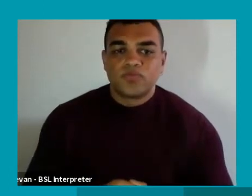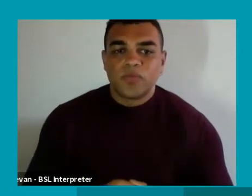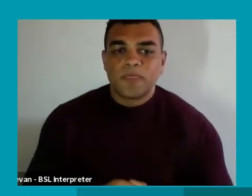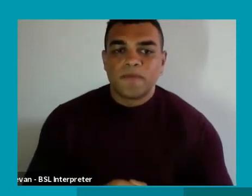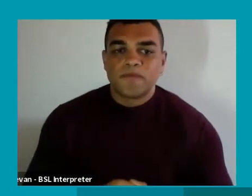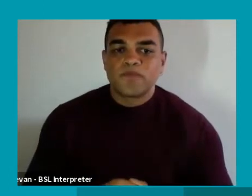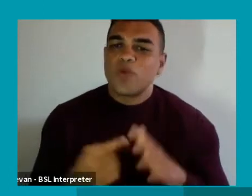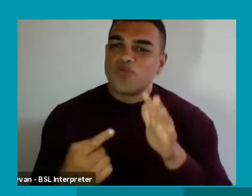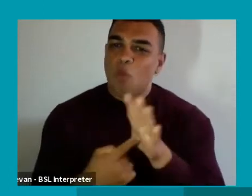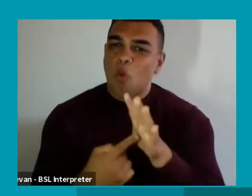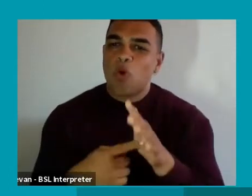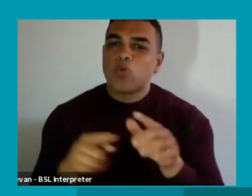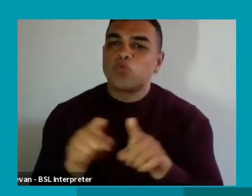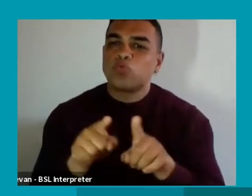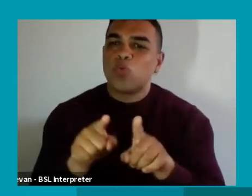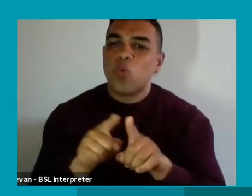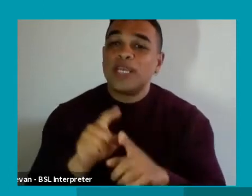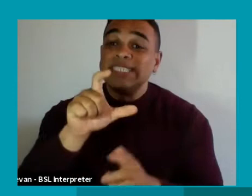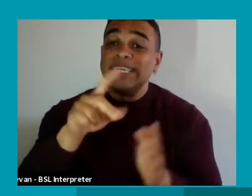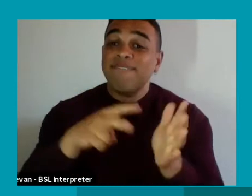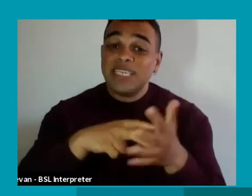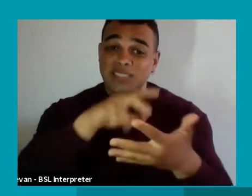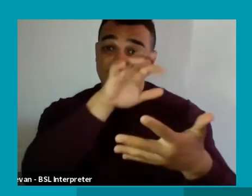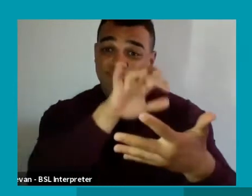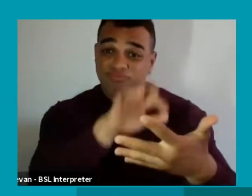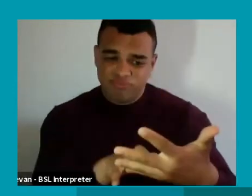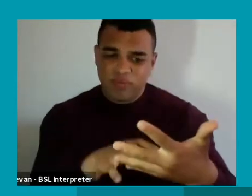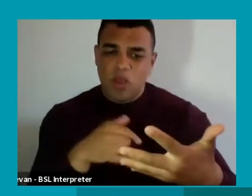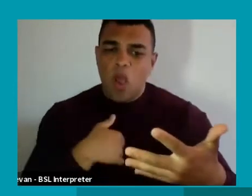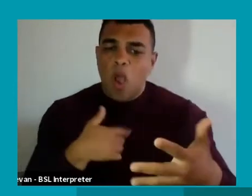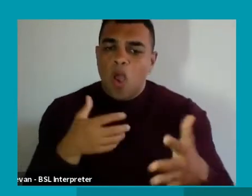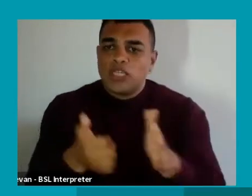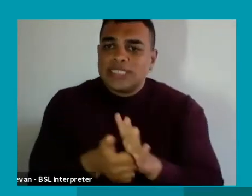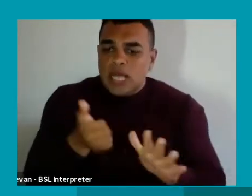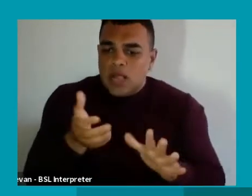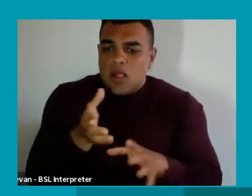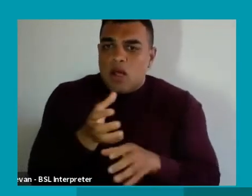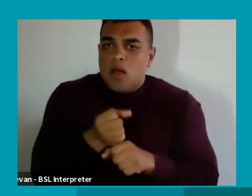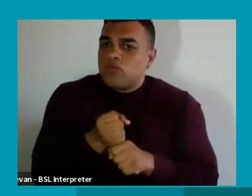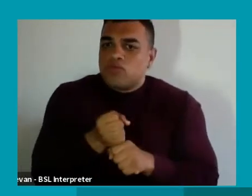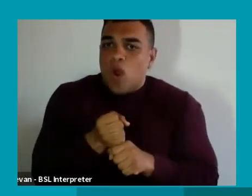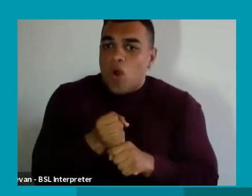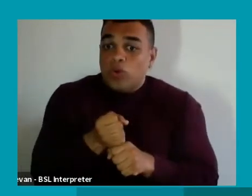on your CV and you can't convince an employer unless you can convince yourself. So you have to believe in yourself, and I know that's more of a